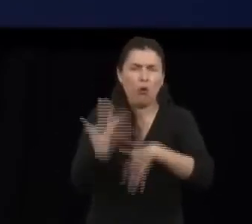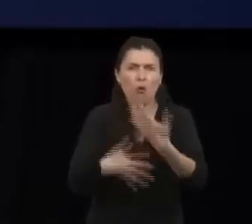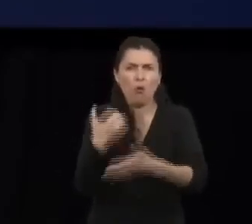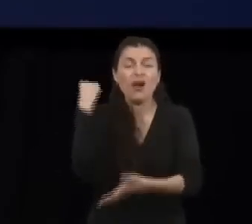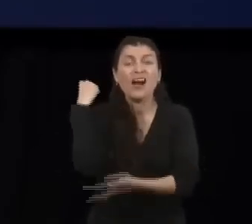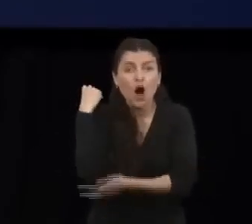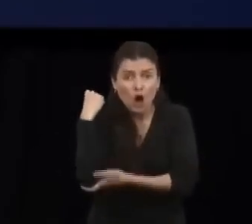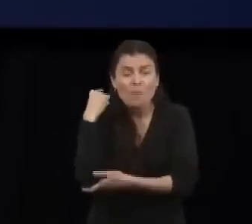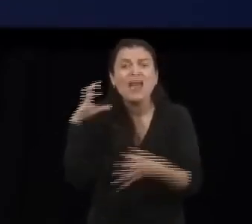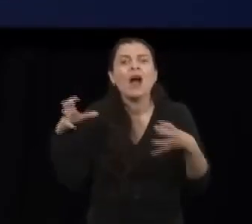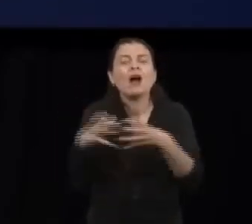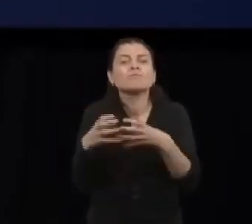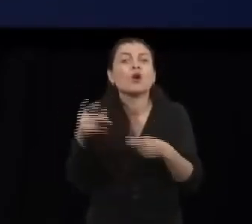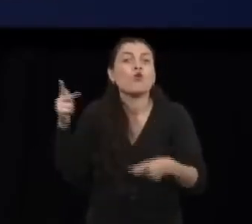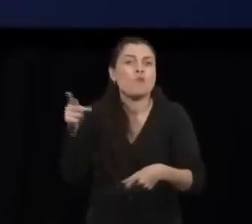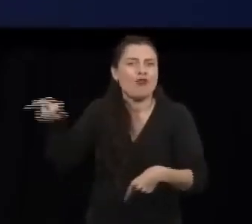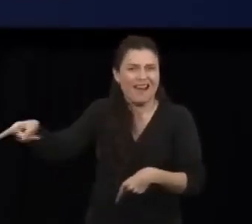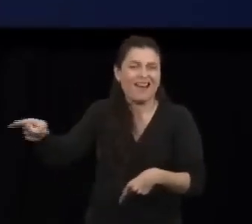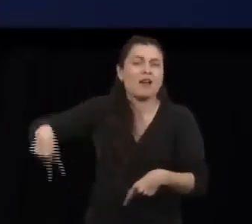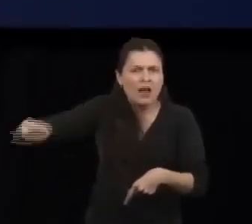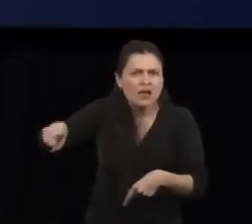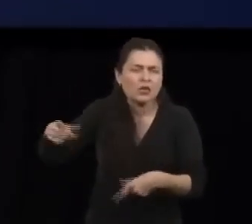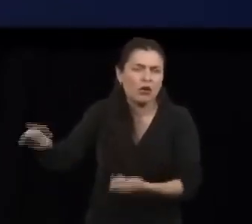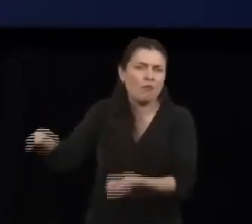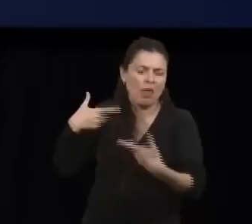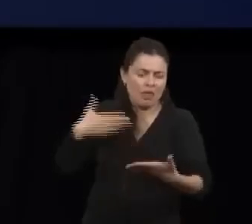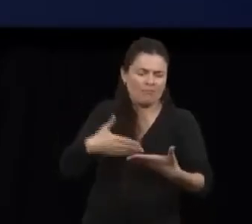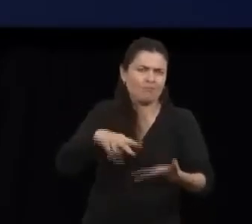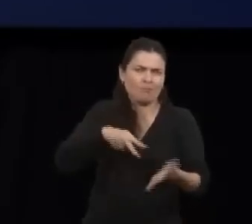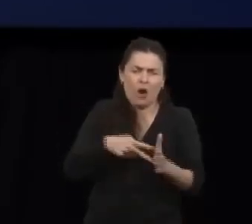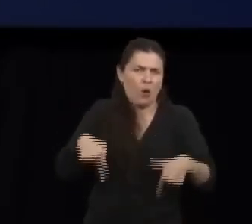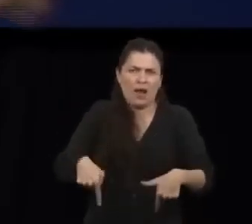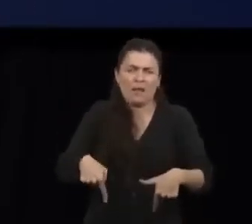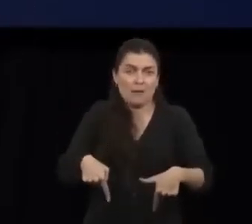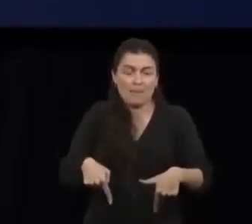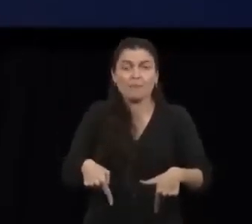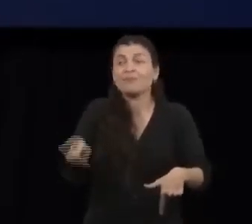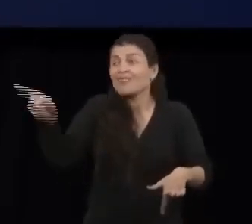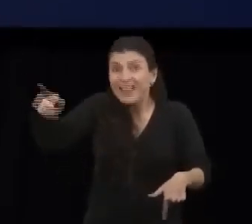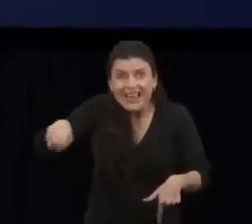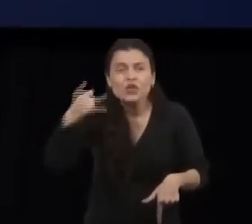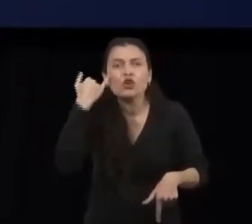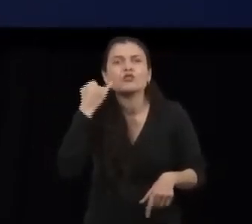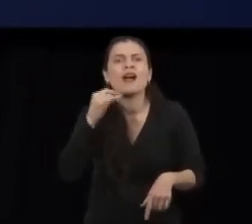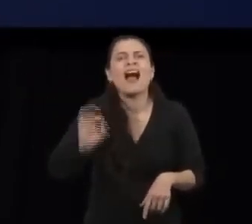and that we, having set the amount of money in the middle of last year,